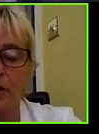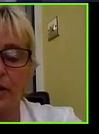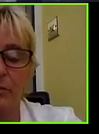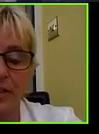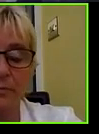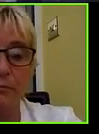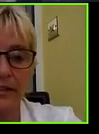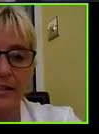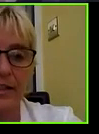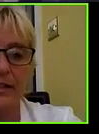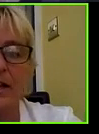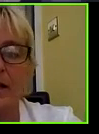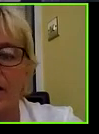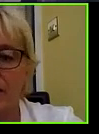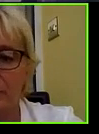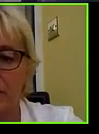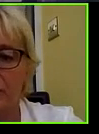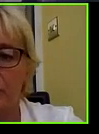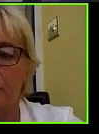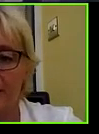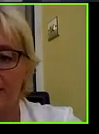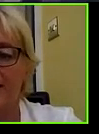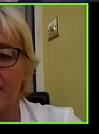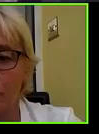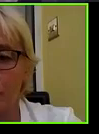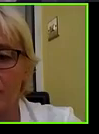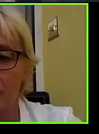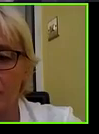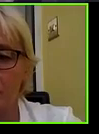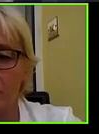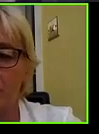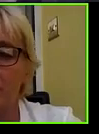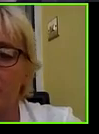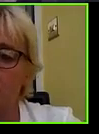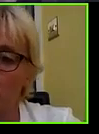within buildings they're doing so because it's their choice to do so not